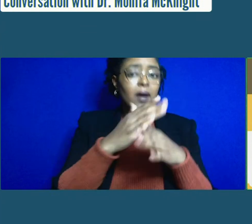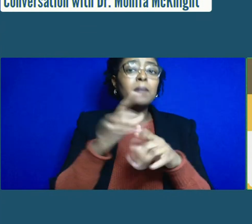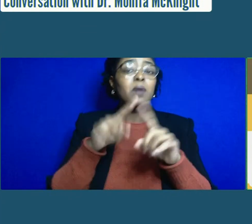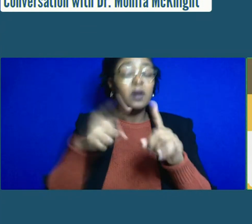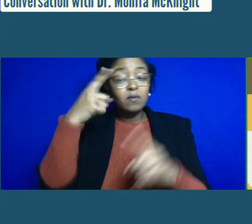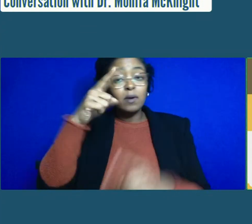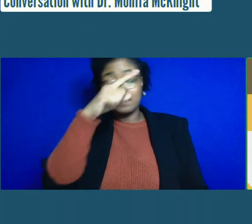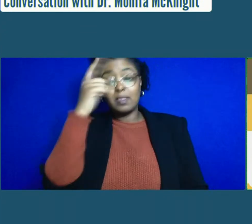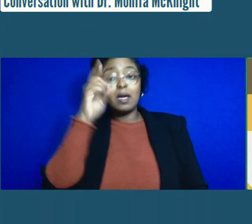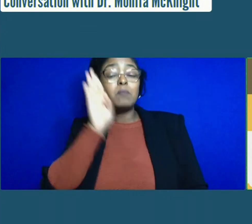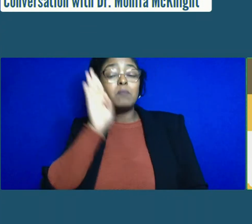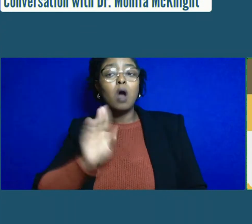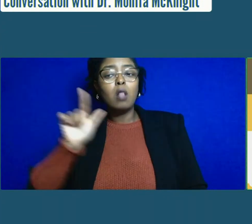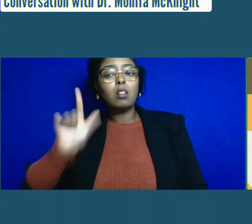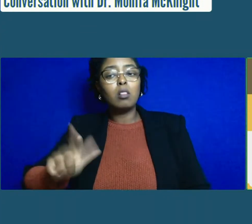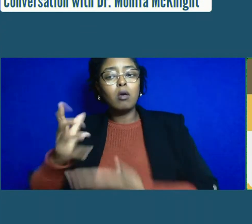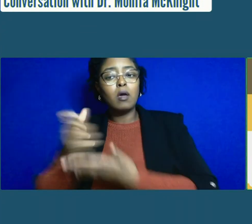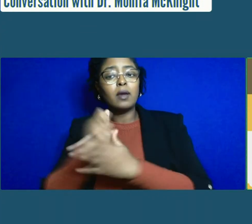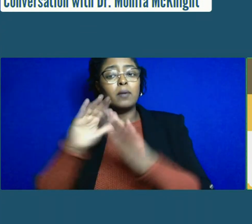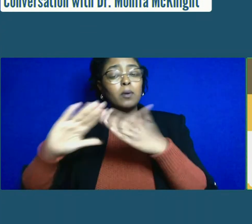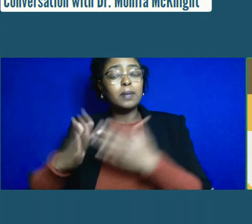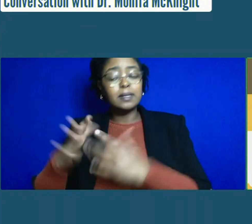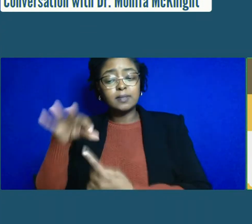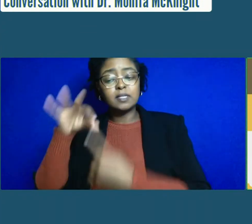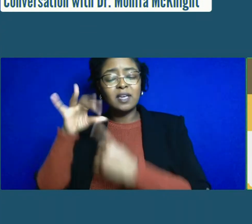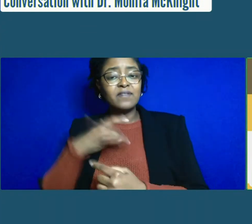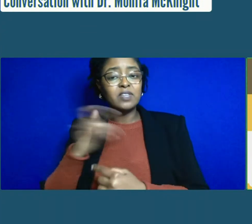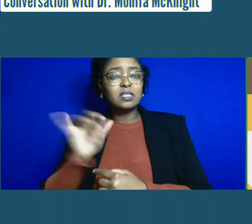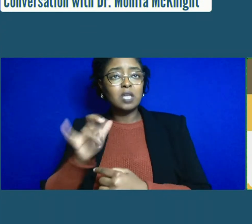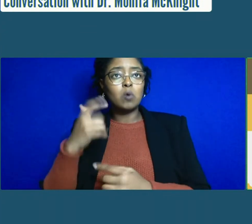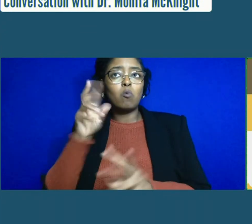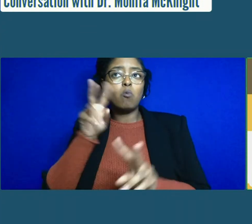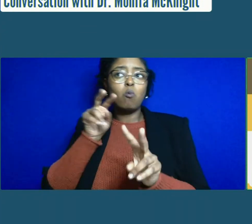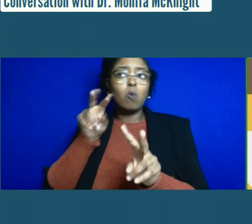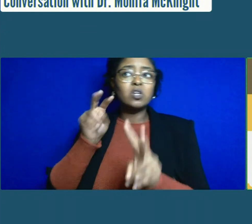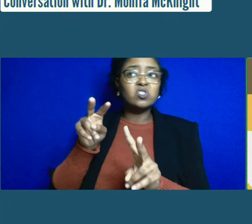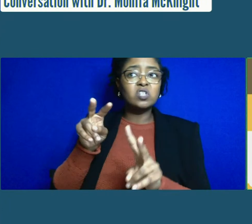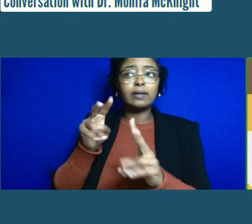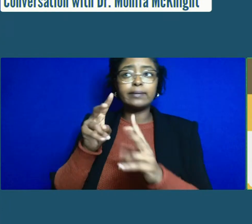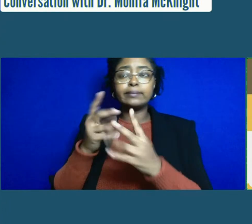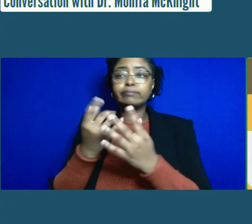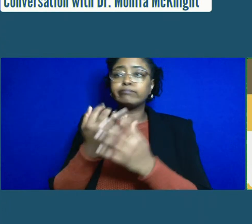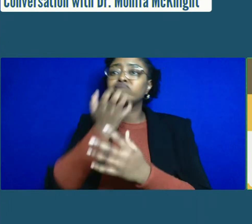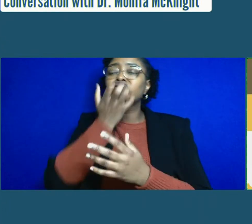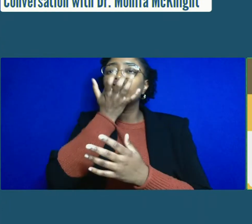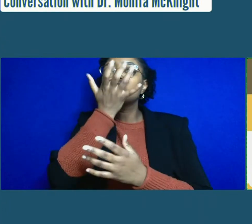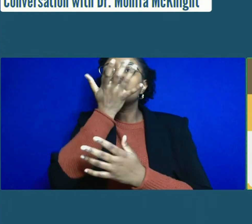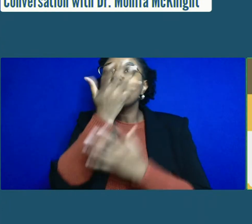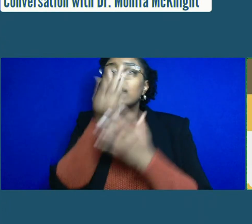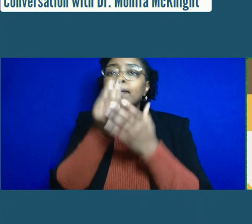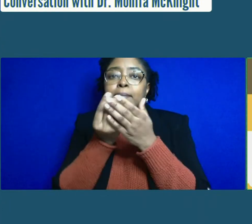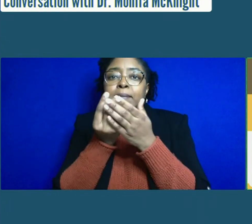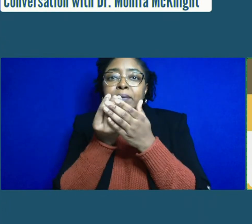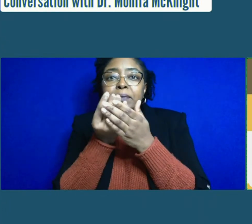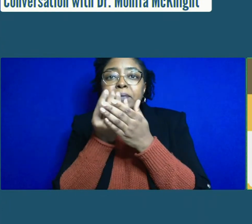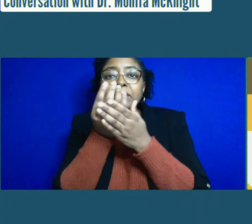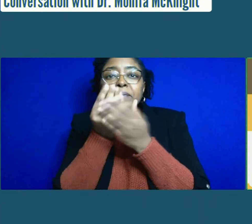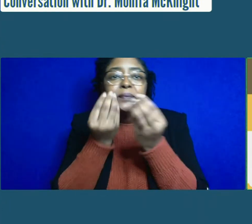incidents that are about to be shared, building off current plans of actions also true that for the black and brown and low income communities in particular